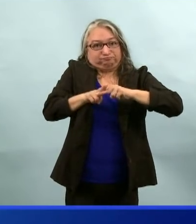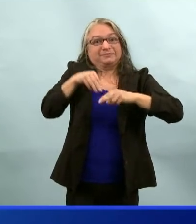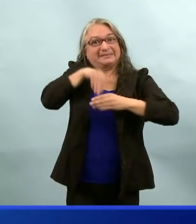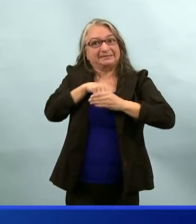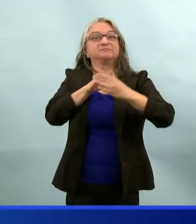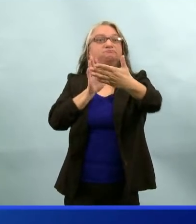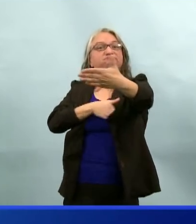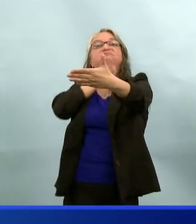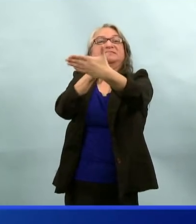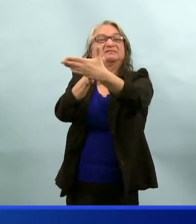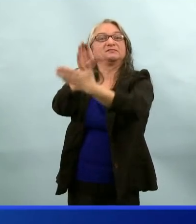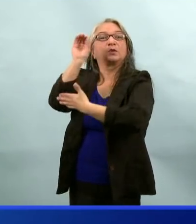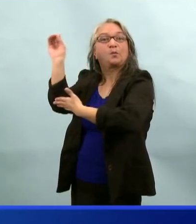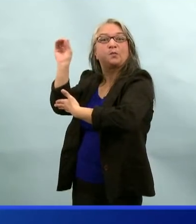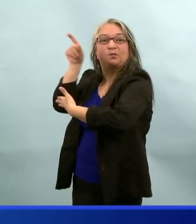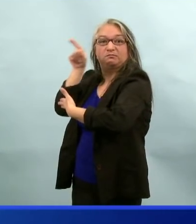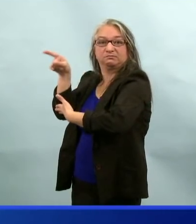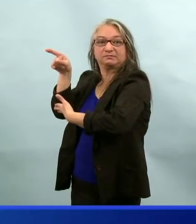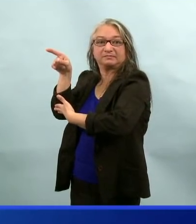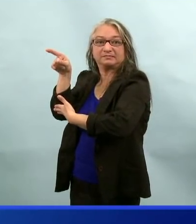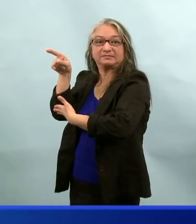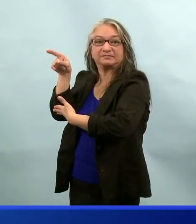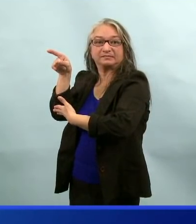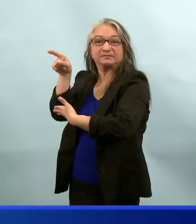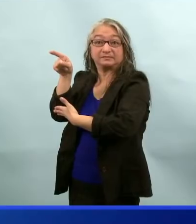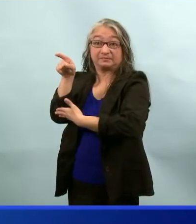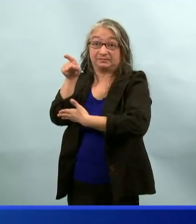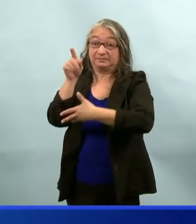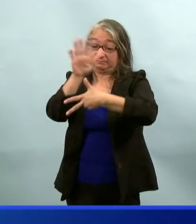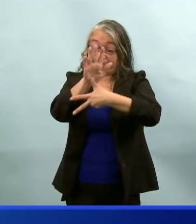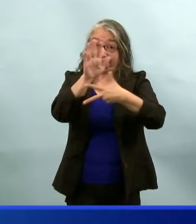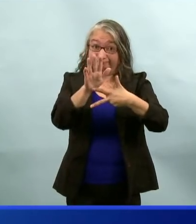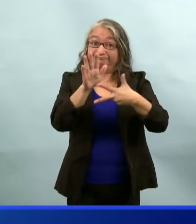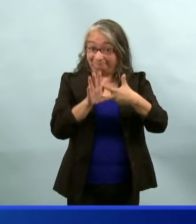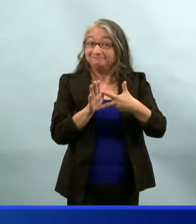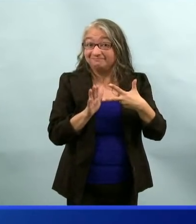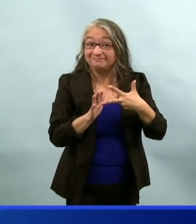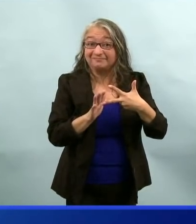after a booster when you have such a high number of them overall this still means that there will